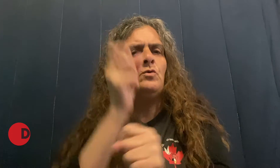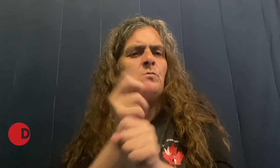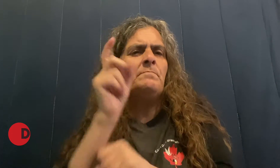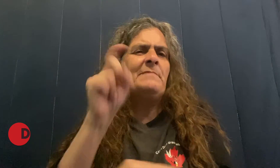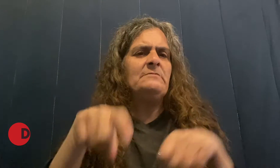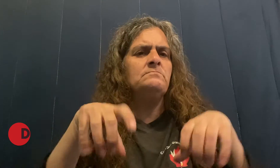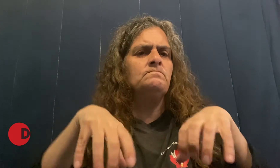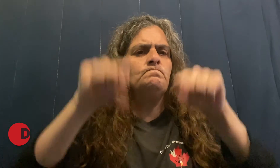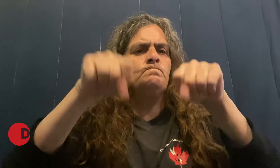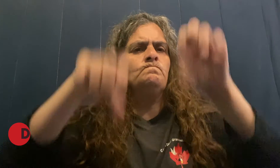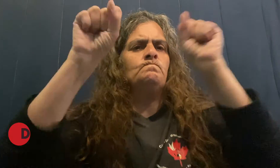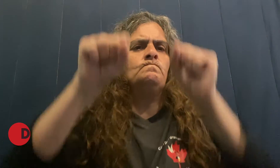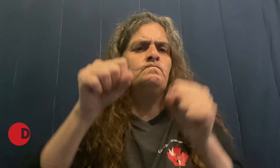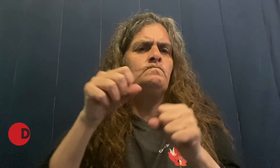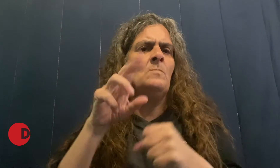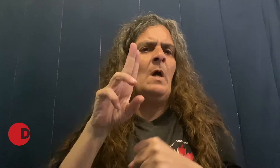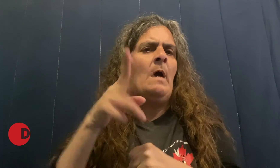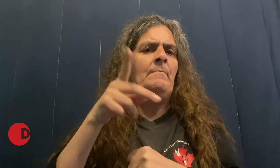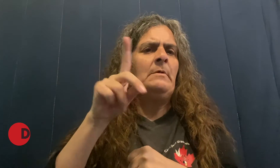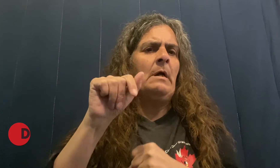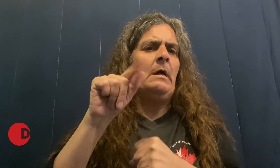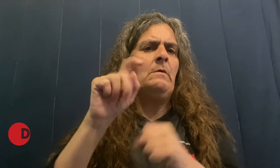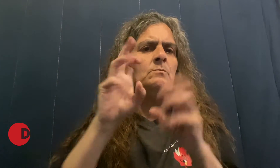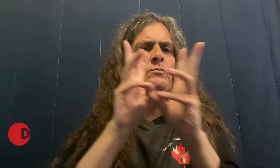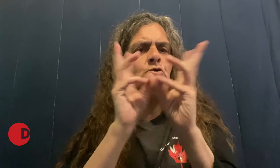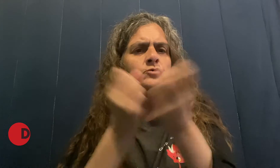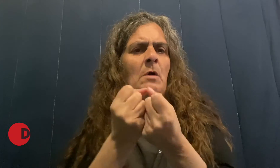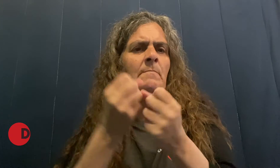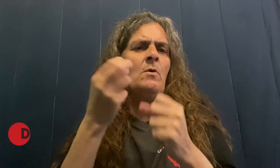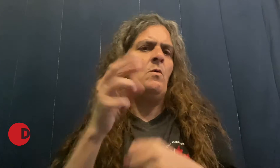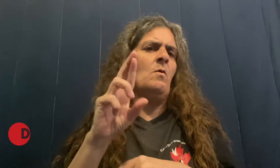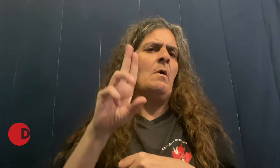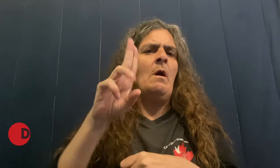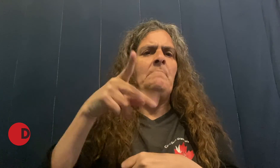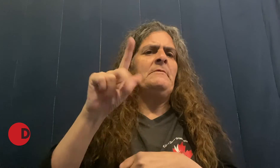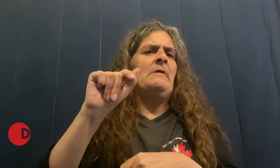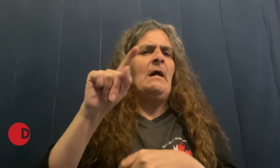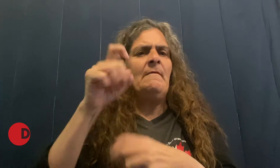two years requirements to take updated workshops or updated